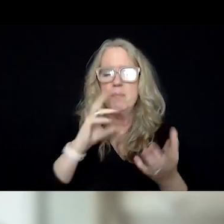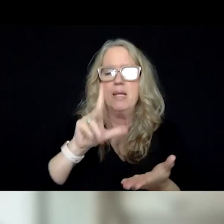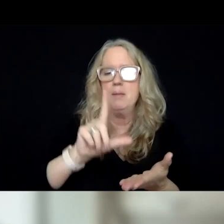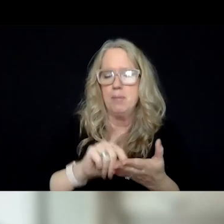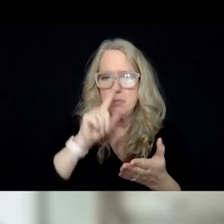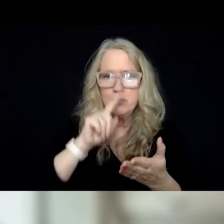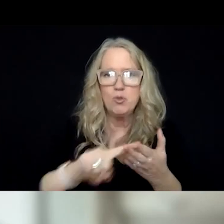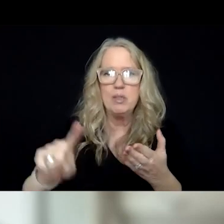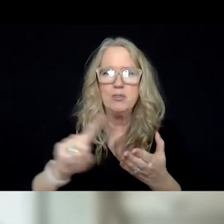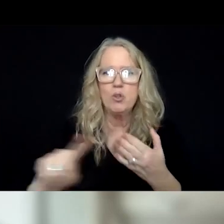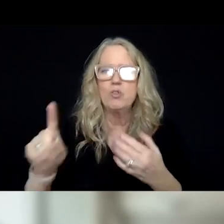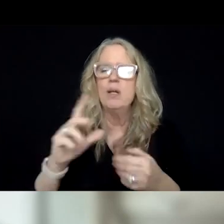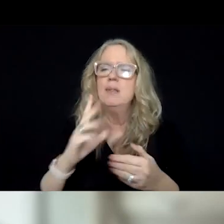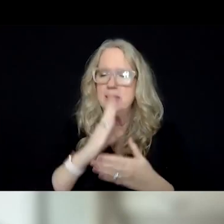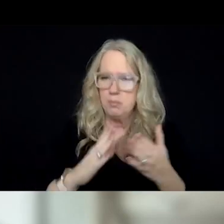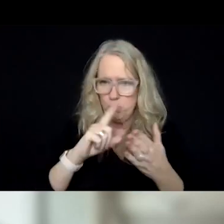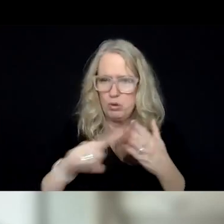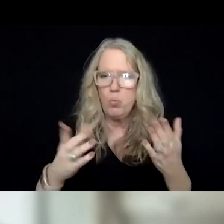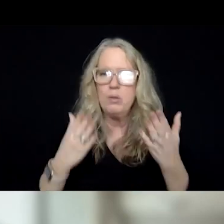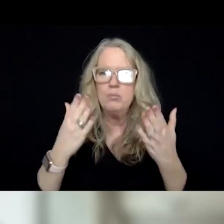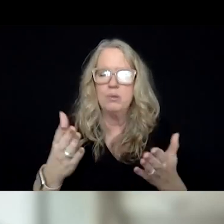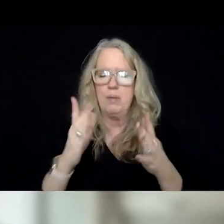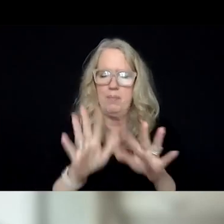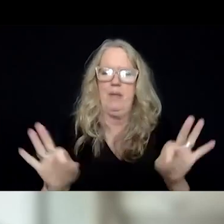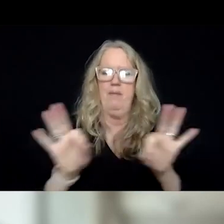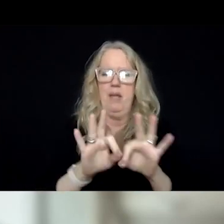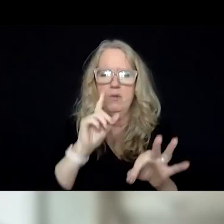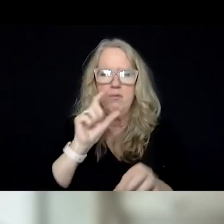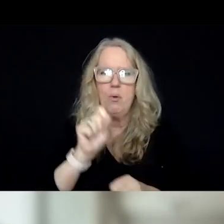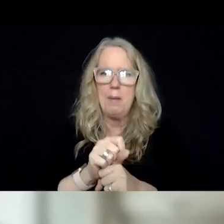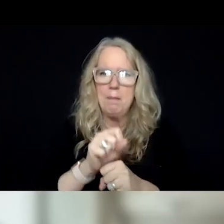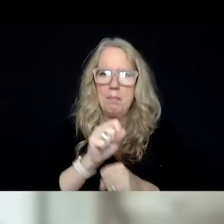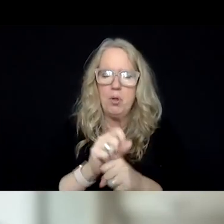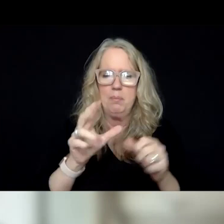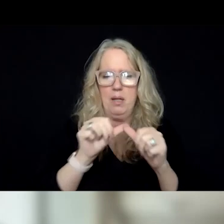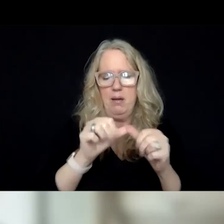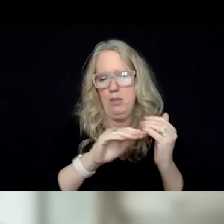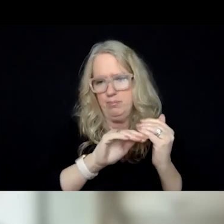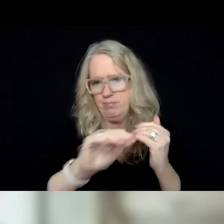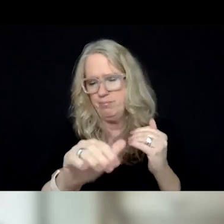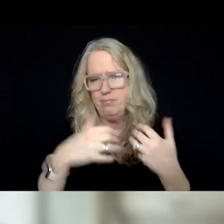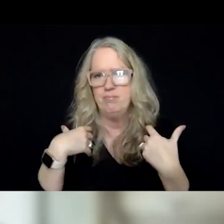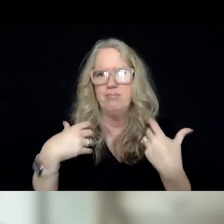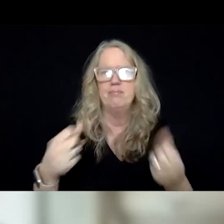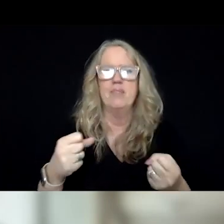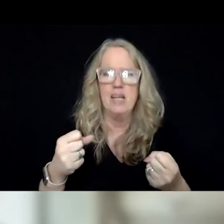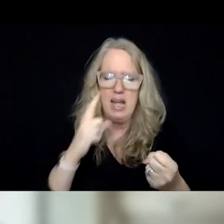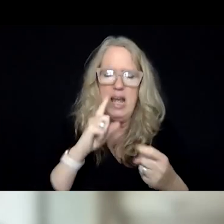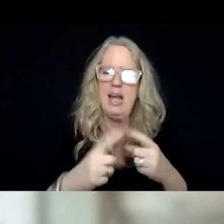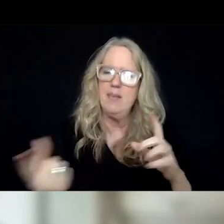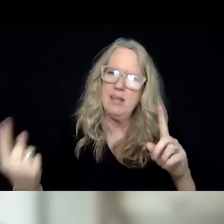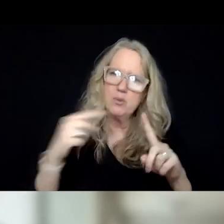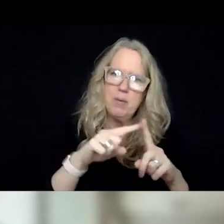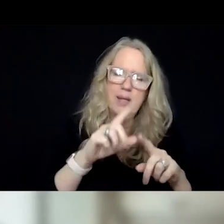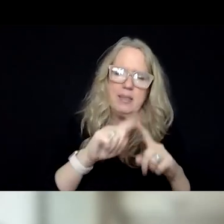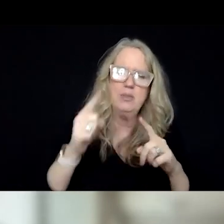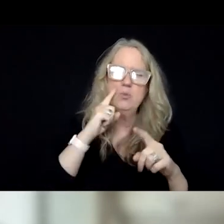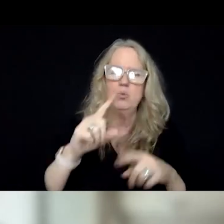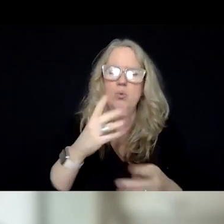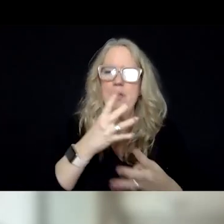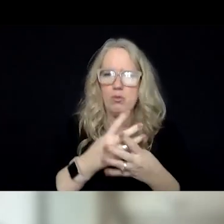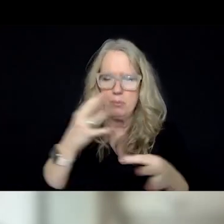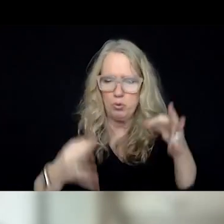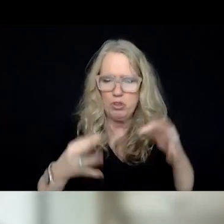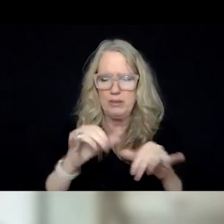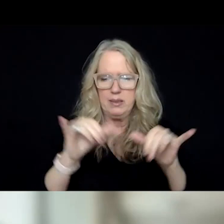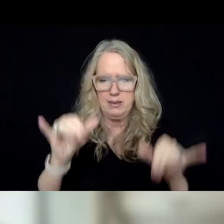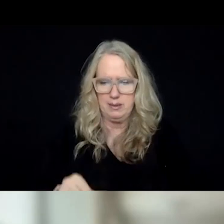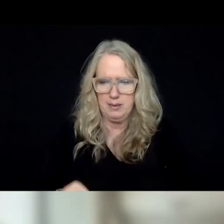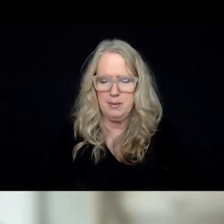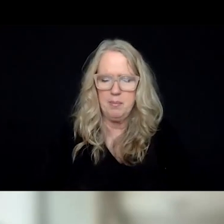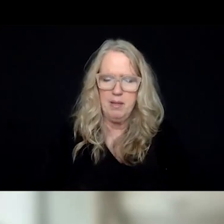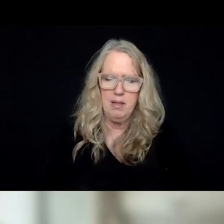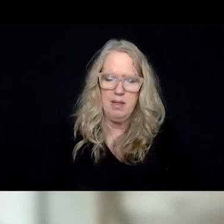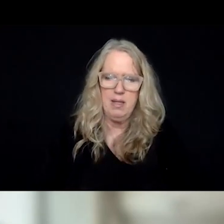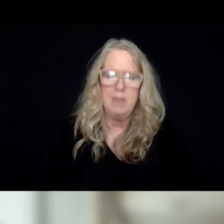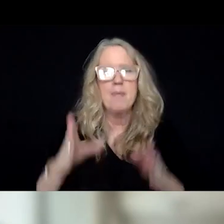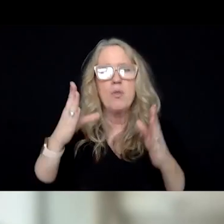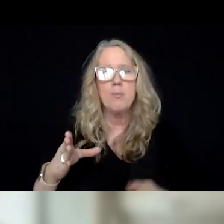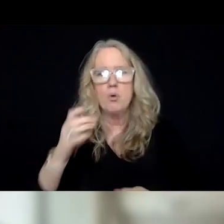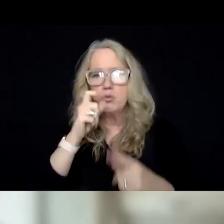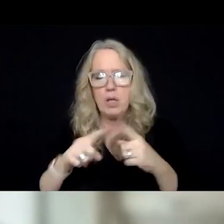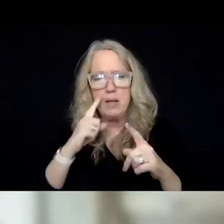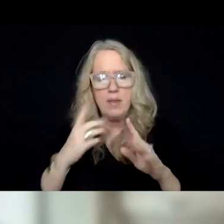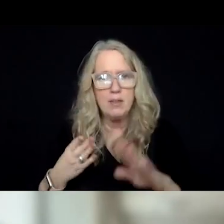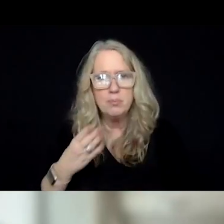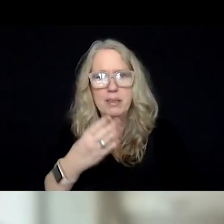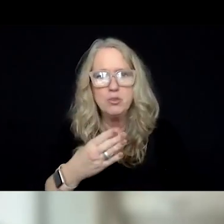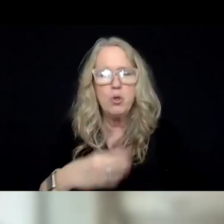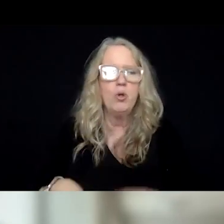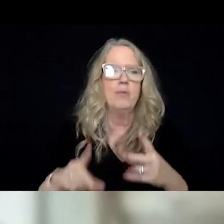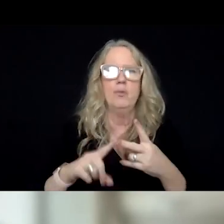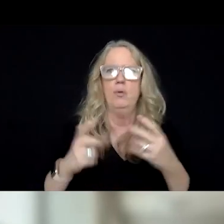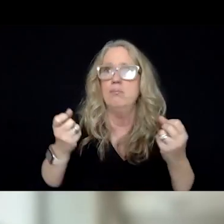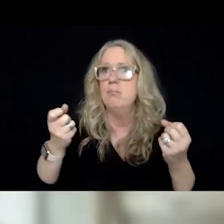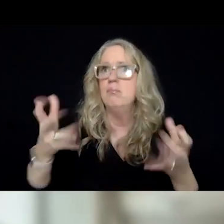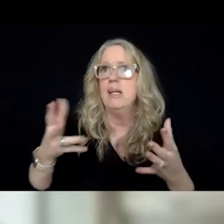RESIT VIS M AND THERE IS A LOT OF RESEARCH SHOWING CULTURAL